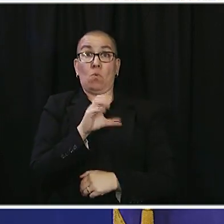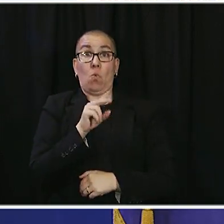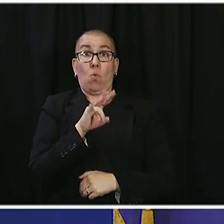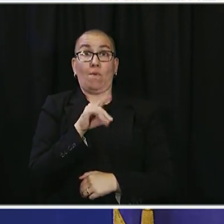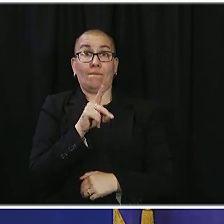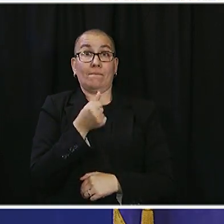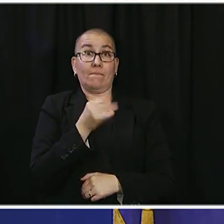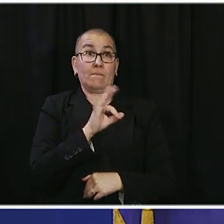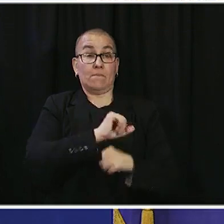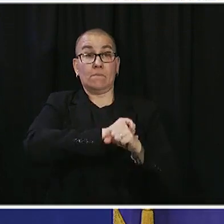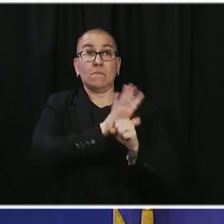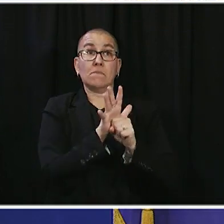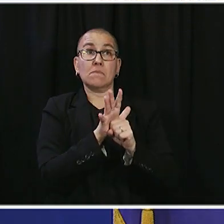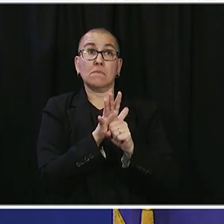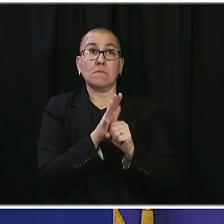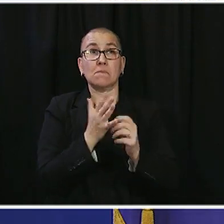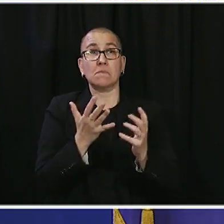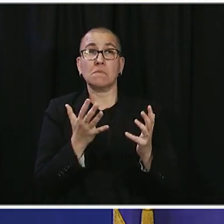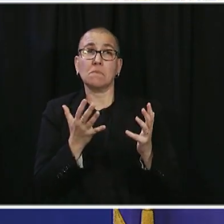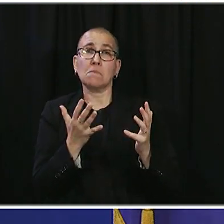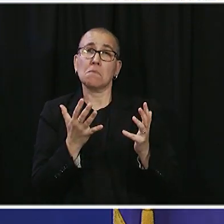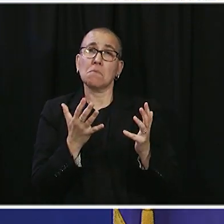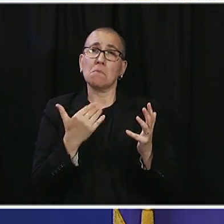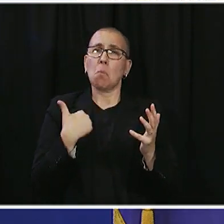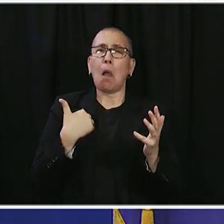AGAIN BEFORE THIS HAPPENED, MINNESOTA WAS IN PRETTY GOOD SHAPE. WE HAD AT LEAST AN